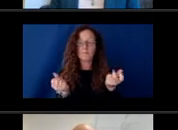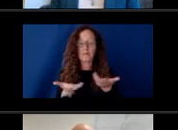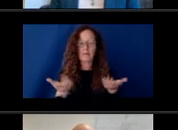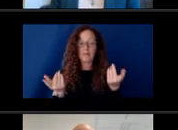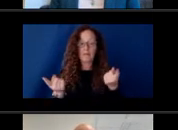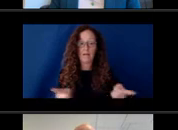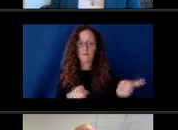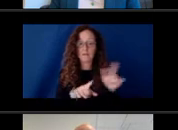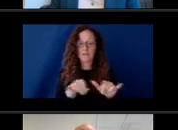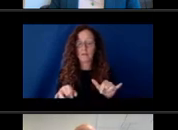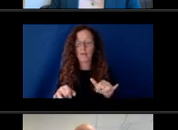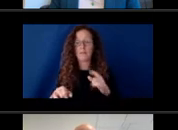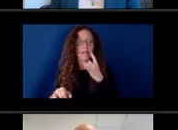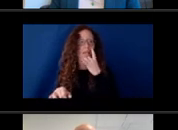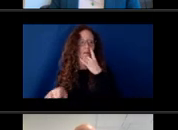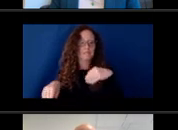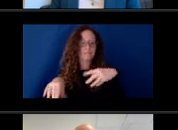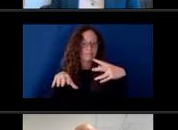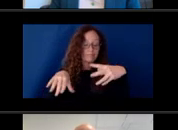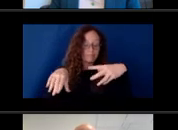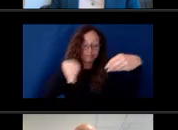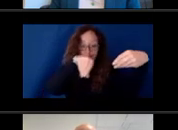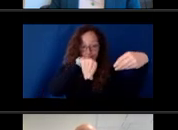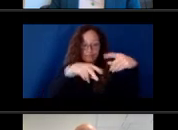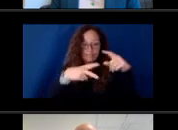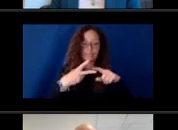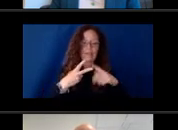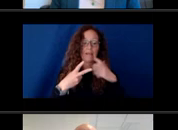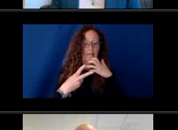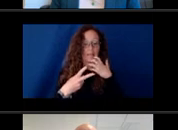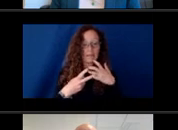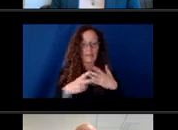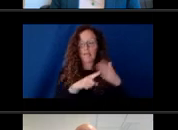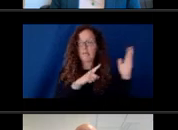combined with the heat events, I want to point out a couple of resources. One is launched today,